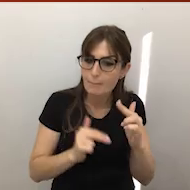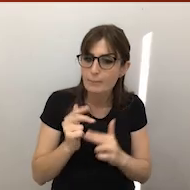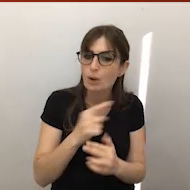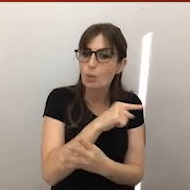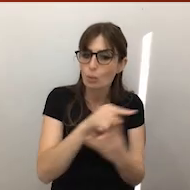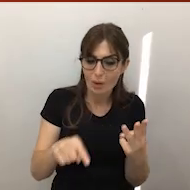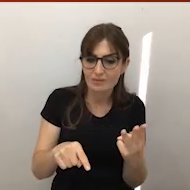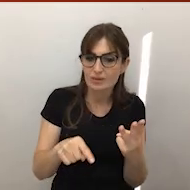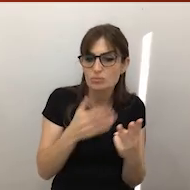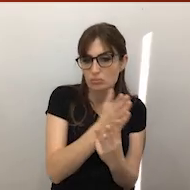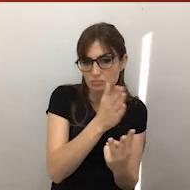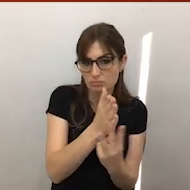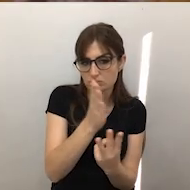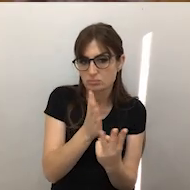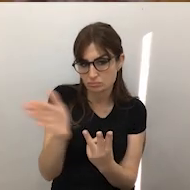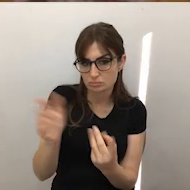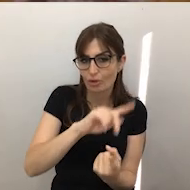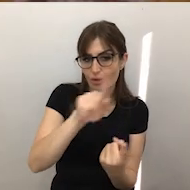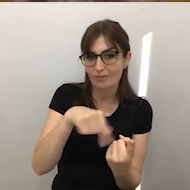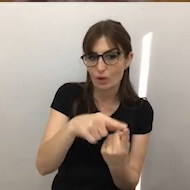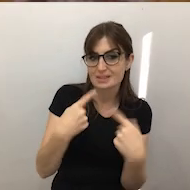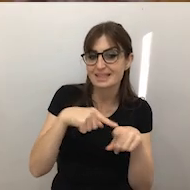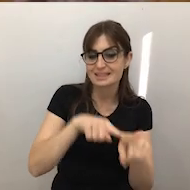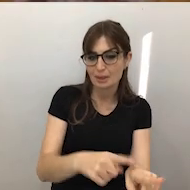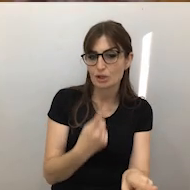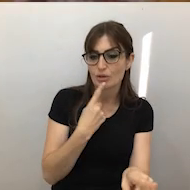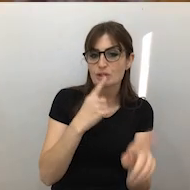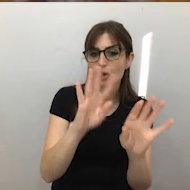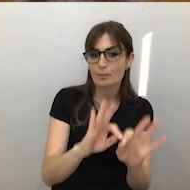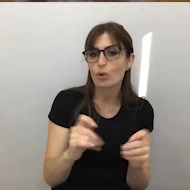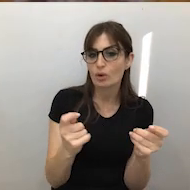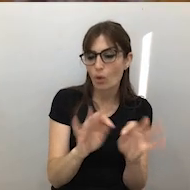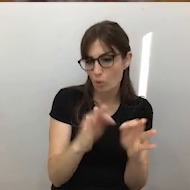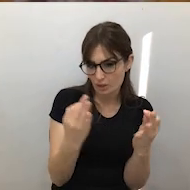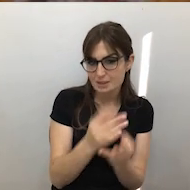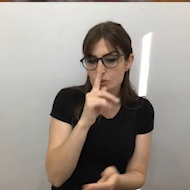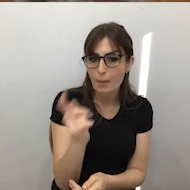of the following three ways. First, depending on the type of organisation, members